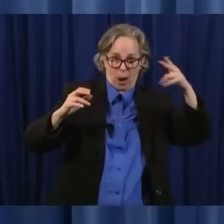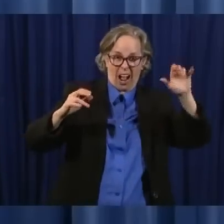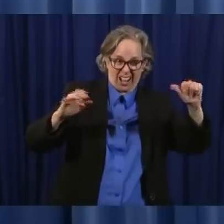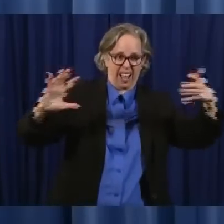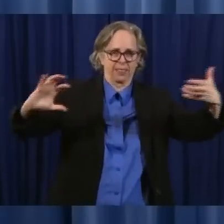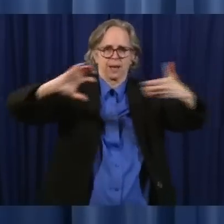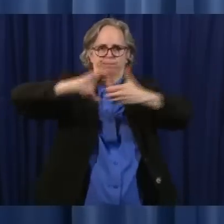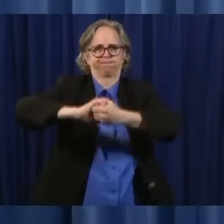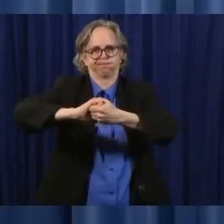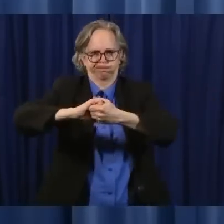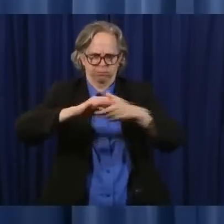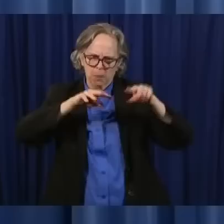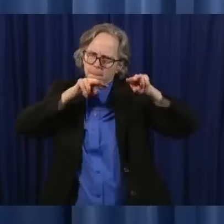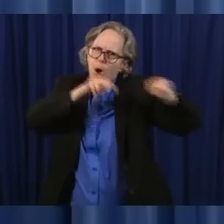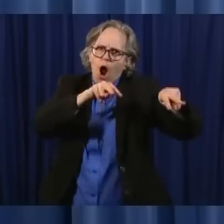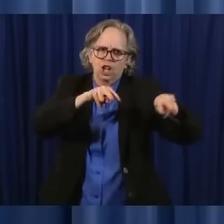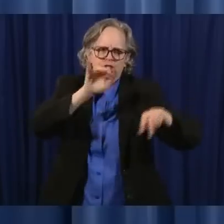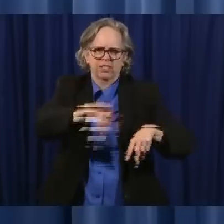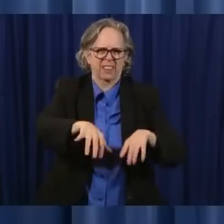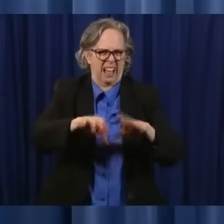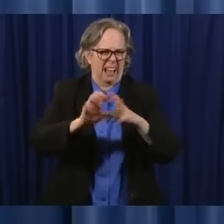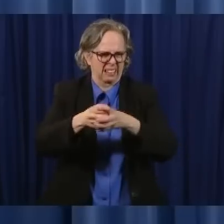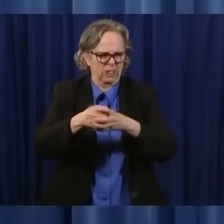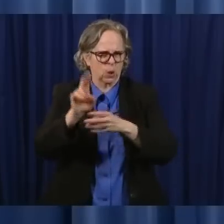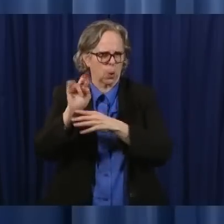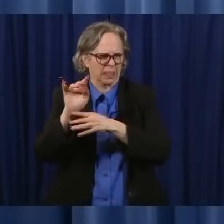CONTACT TRACING. IT IS ALSO ALREADY STARTED.